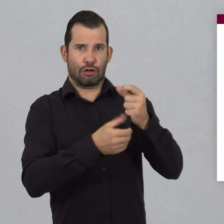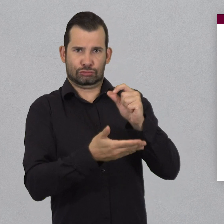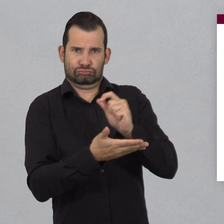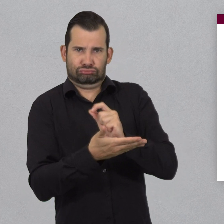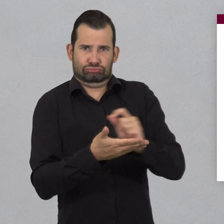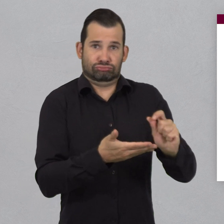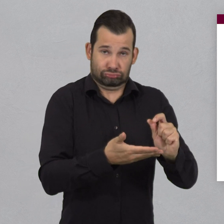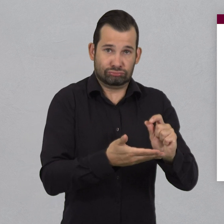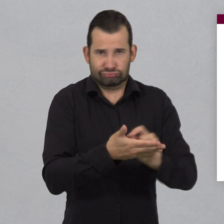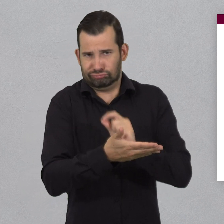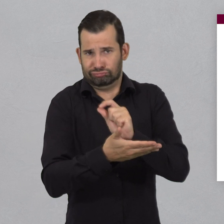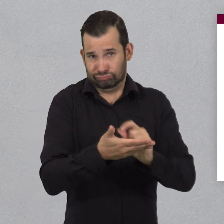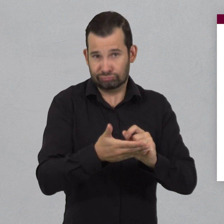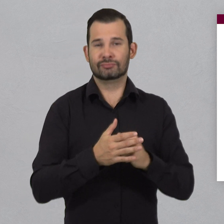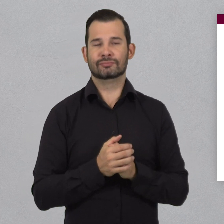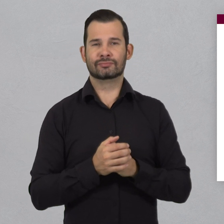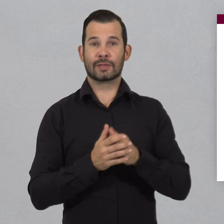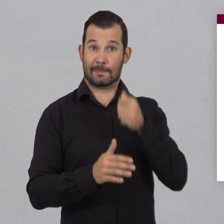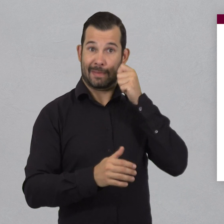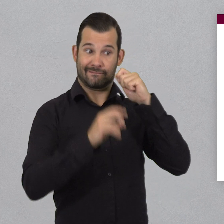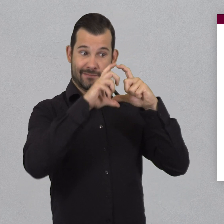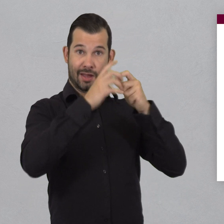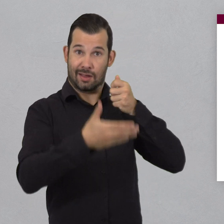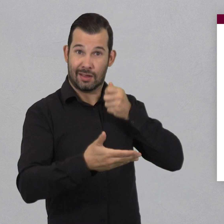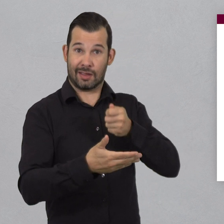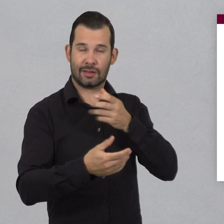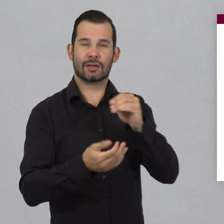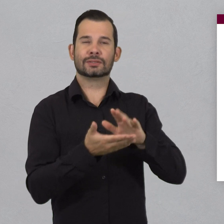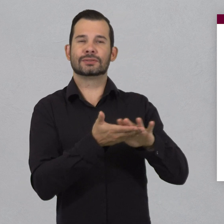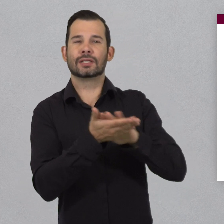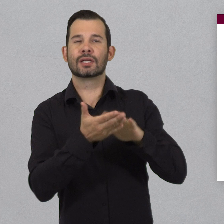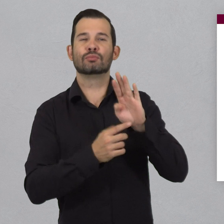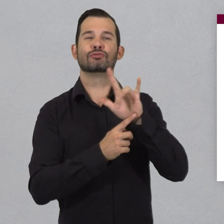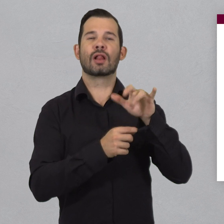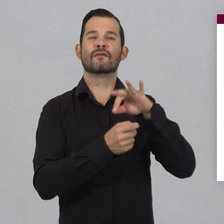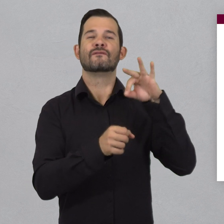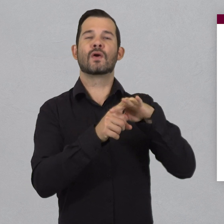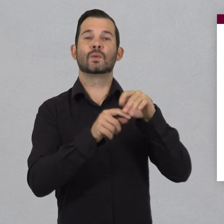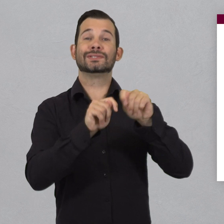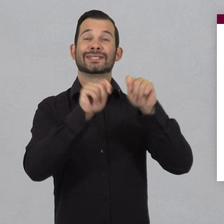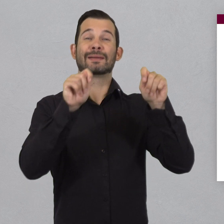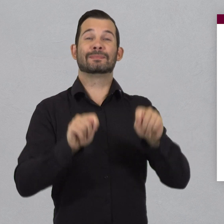· a magnifier · a tactile and braille voting template